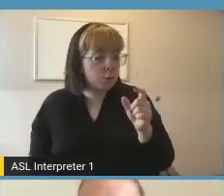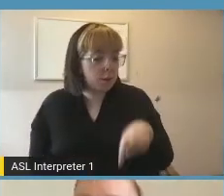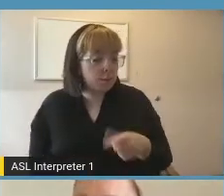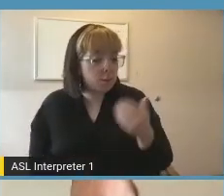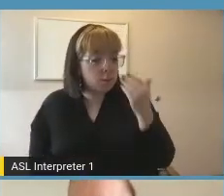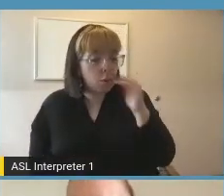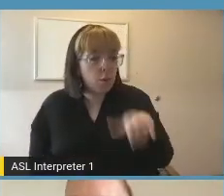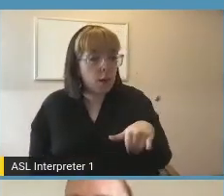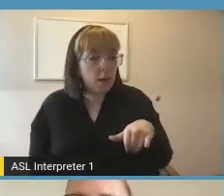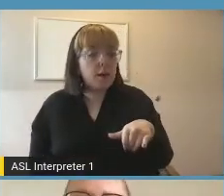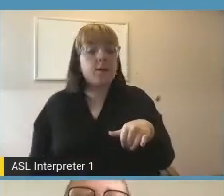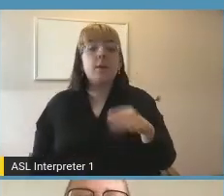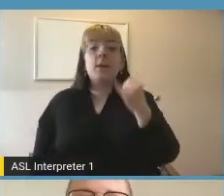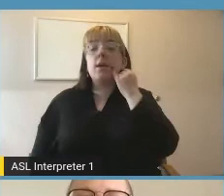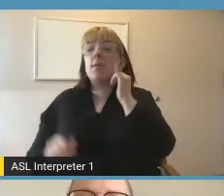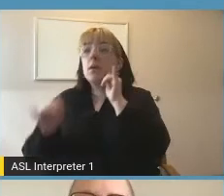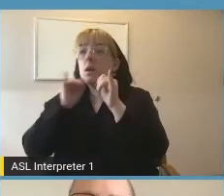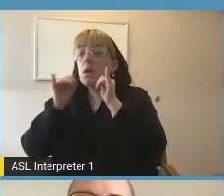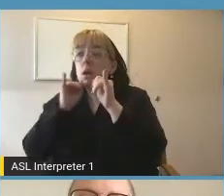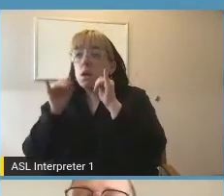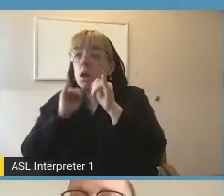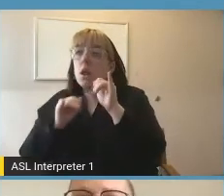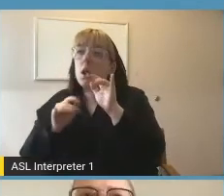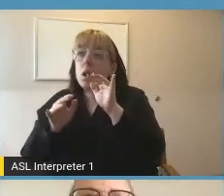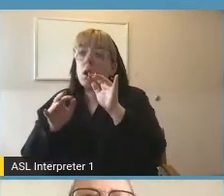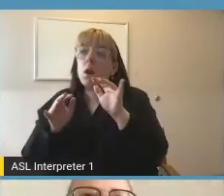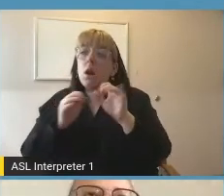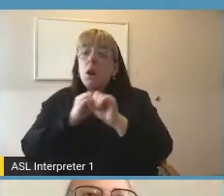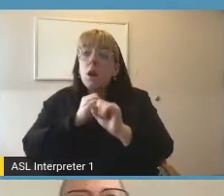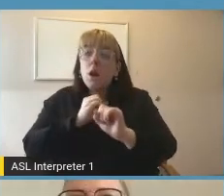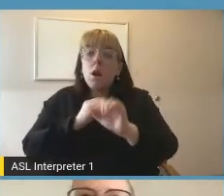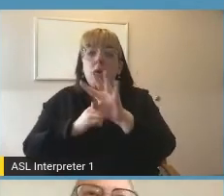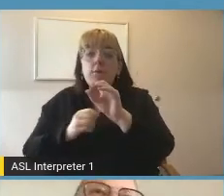and it's 40 minutes and you need to get it down to 30 minutes and all of the 40 minutes